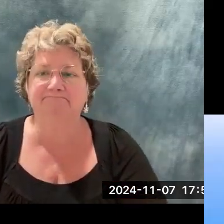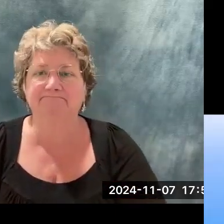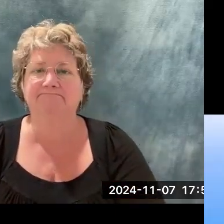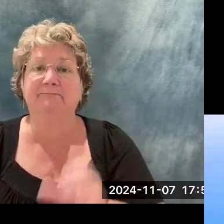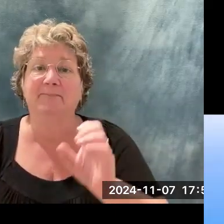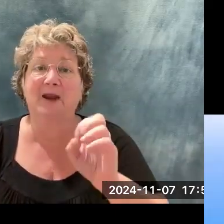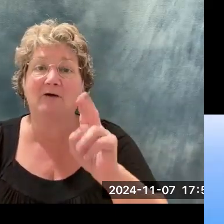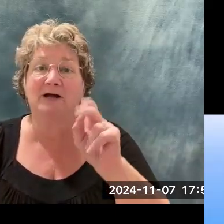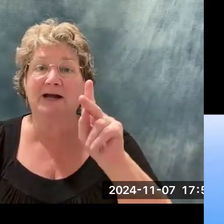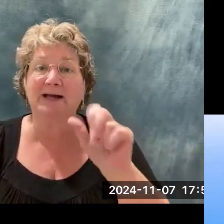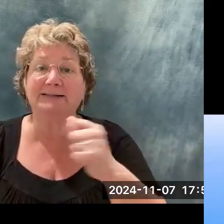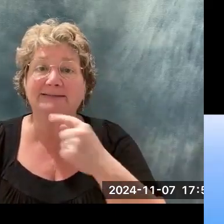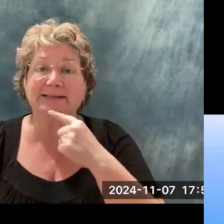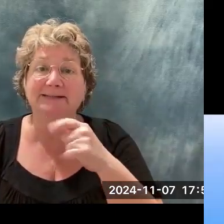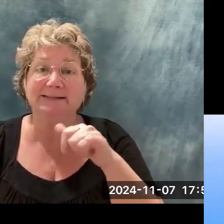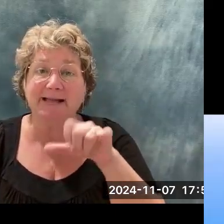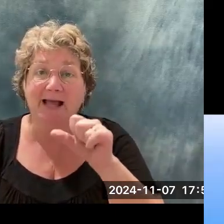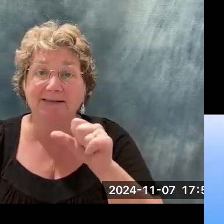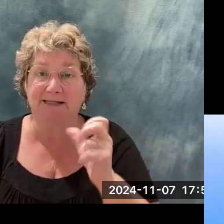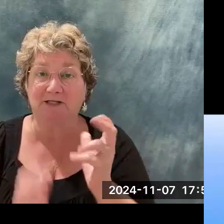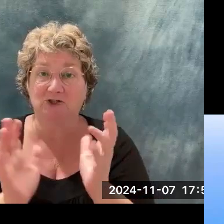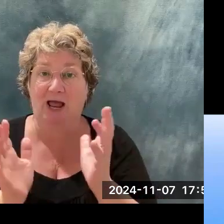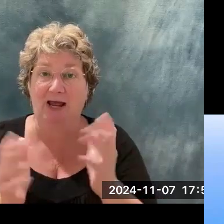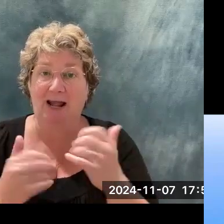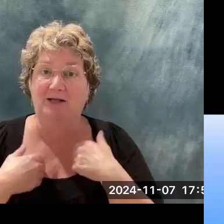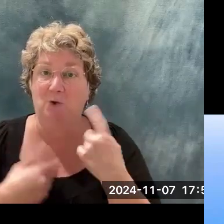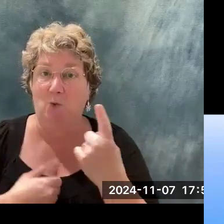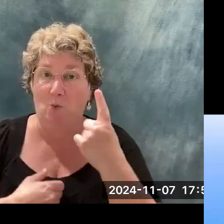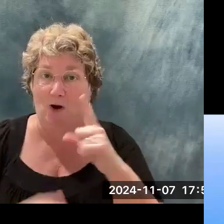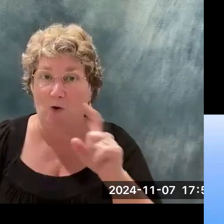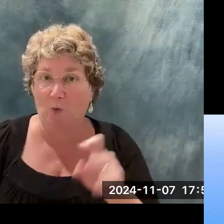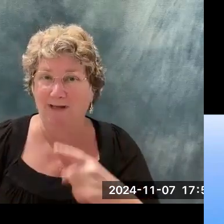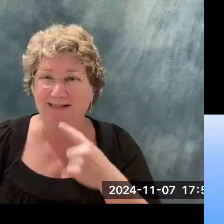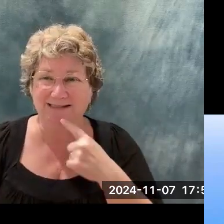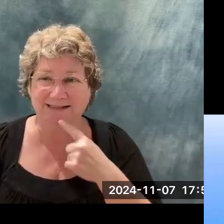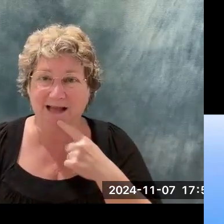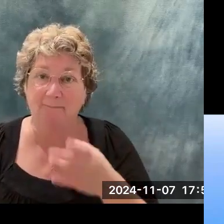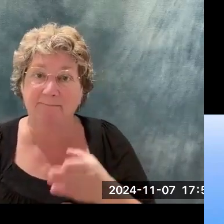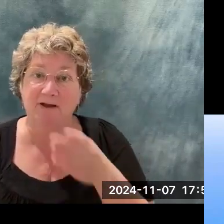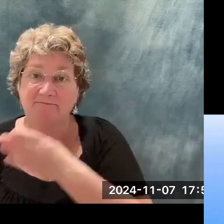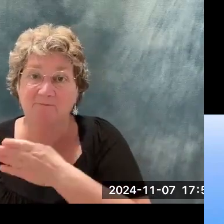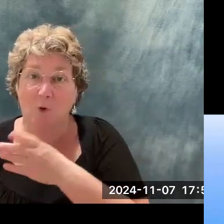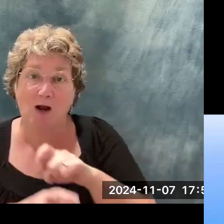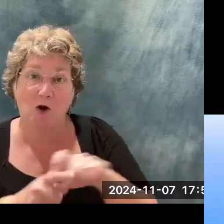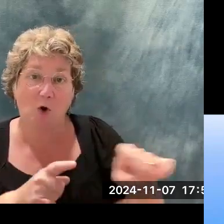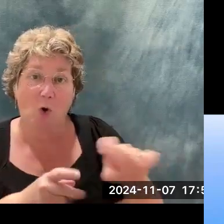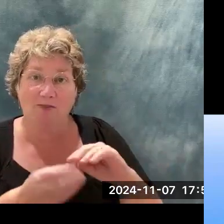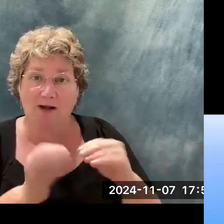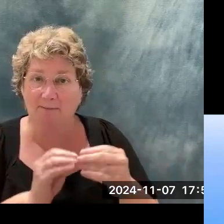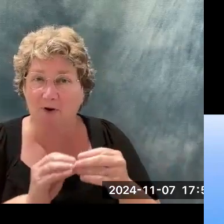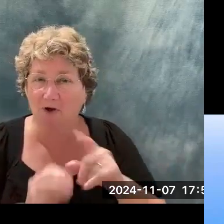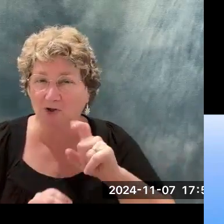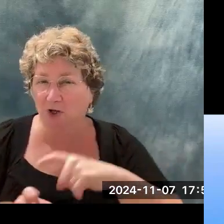before I call these numbers, should I call my pediatrician? And I think that's probably for the